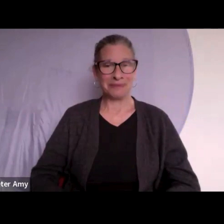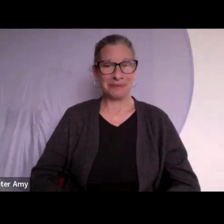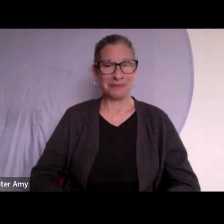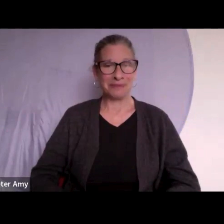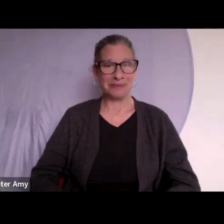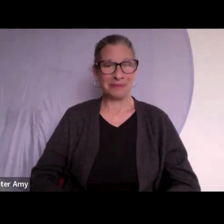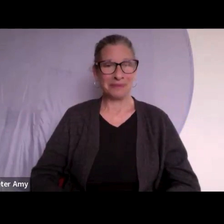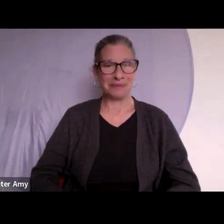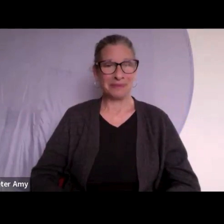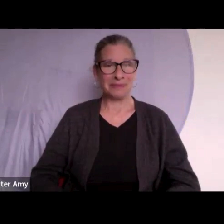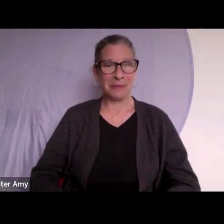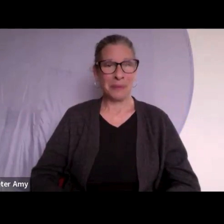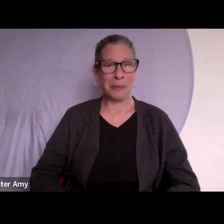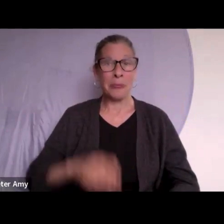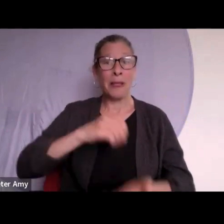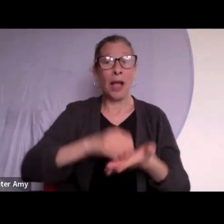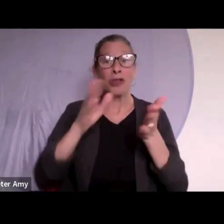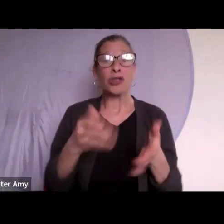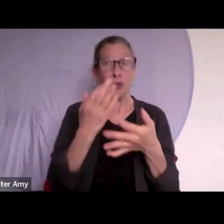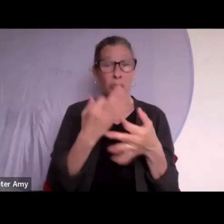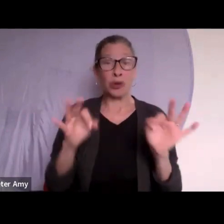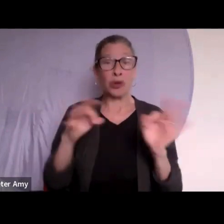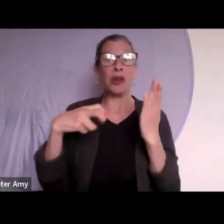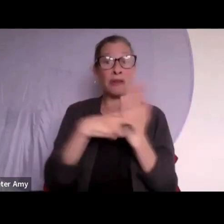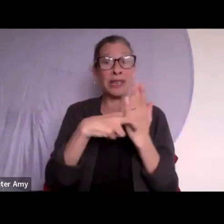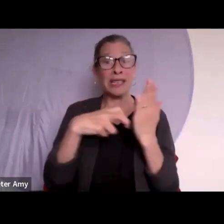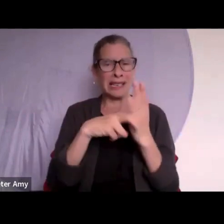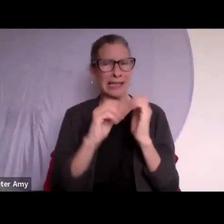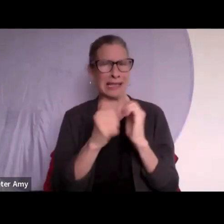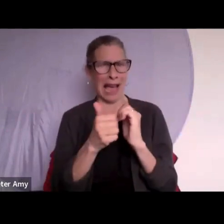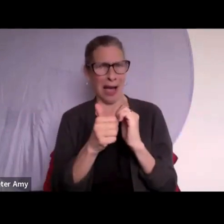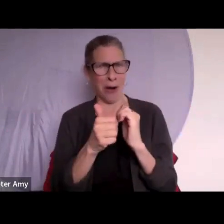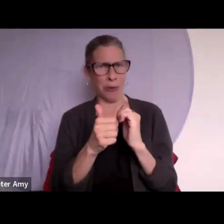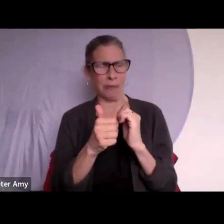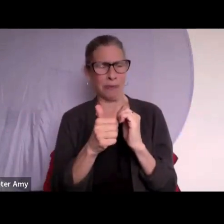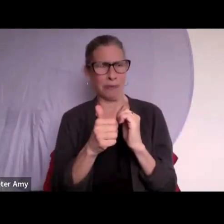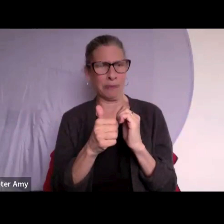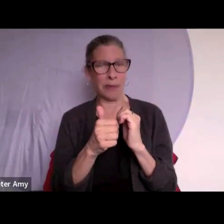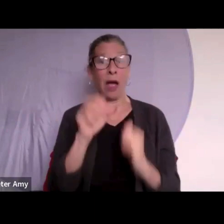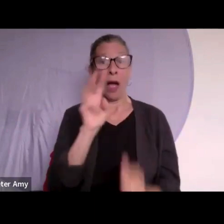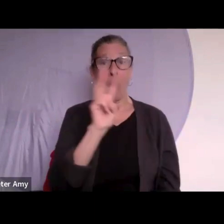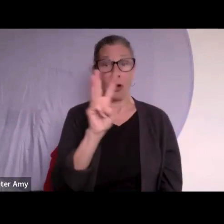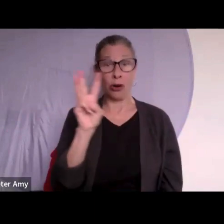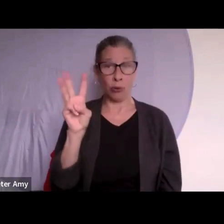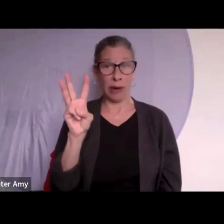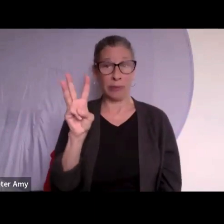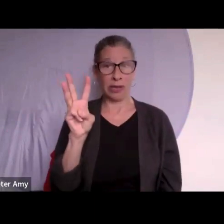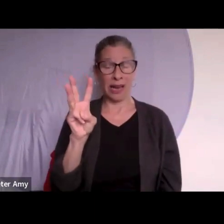How can students get free tickets, there's a there on our website, if you go to the accessibility elements, one of